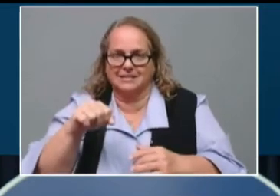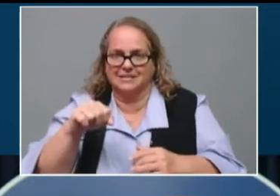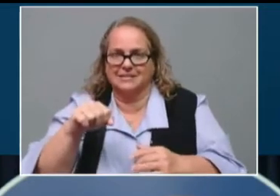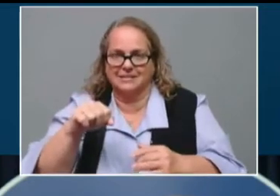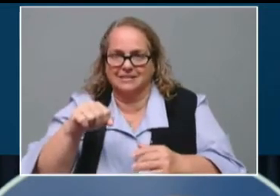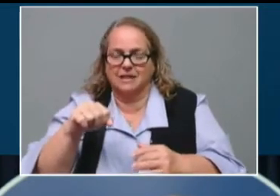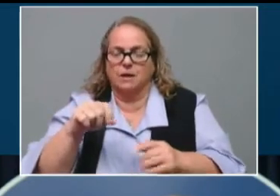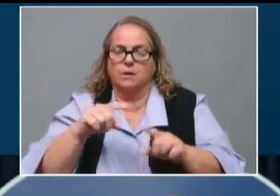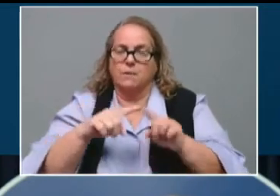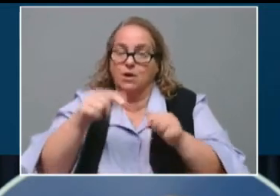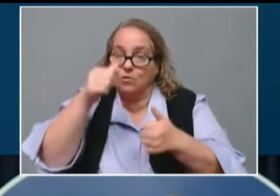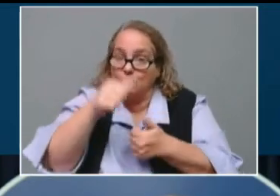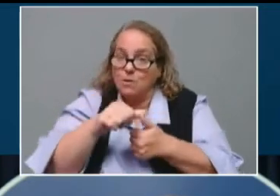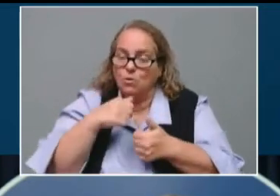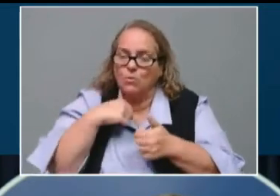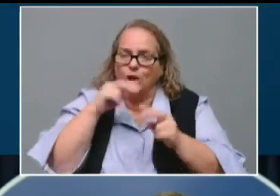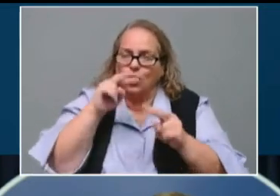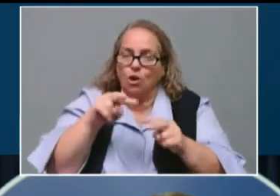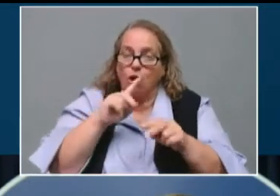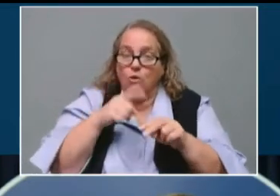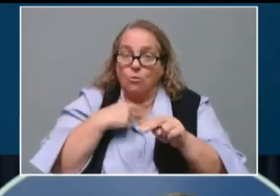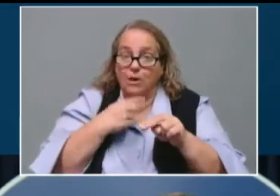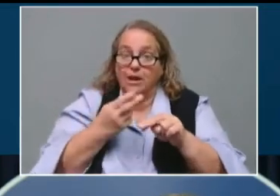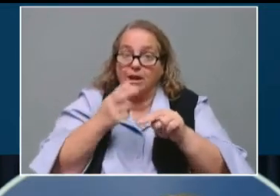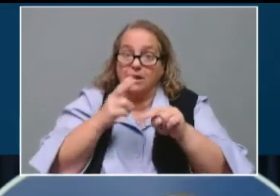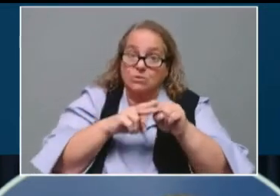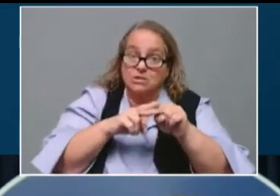increasing or decreasing and then we look at how quickly we are increasing